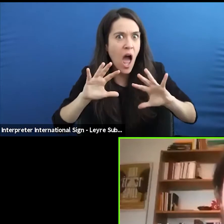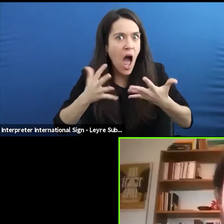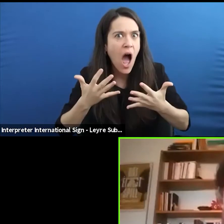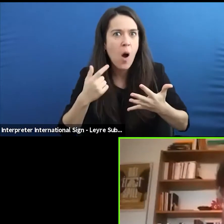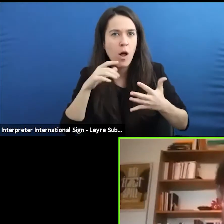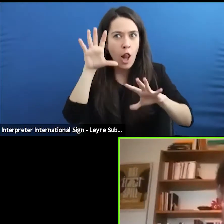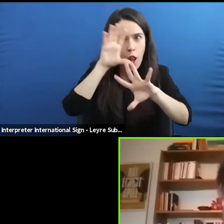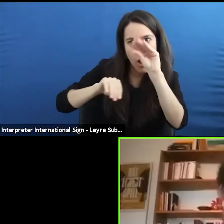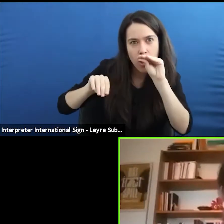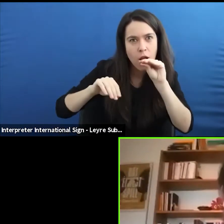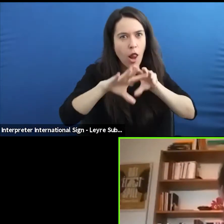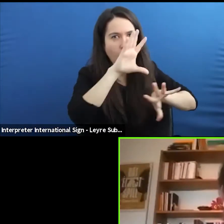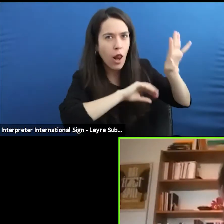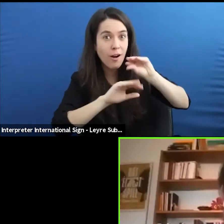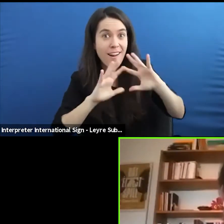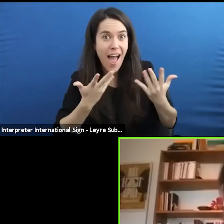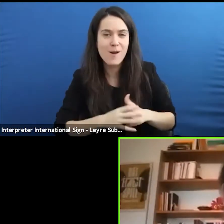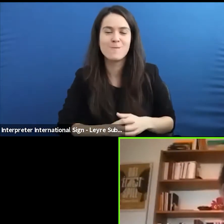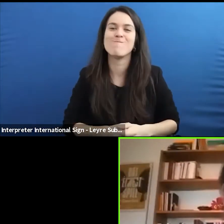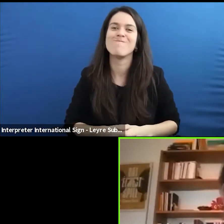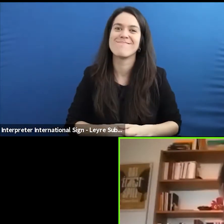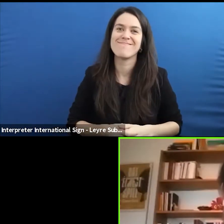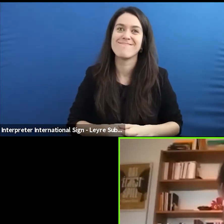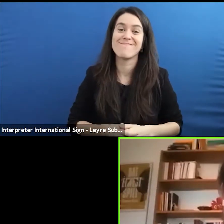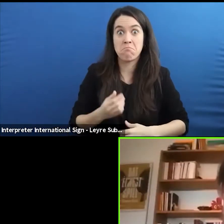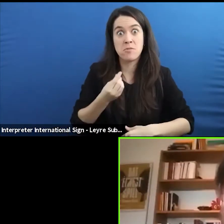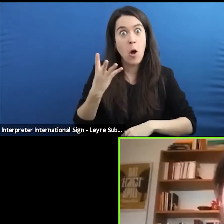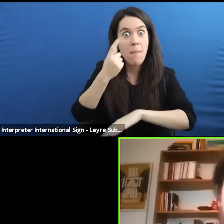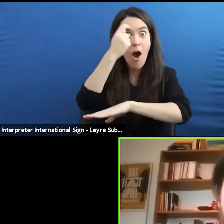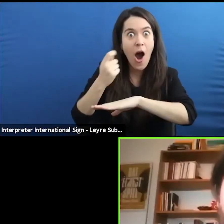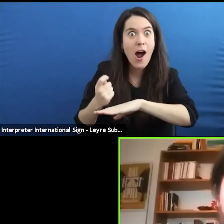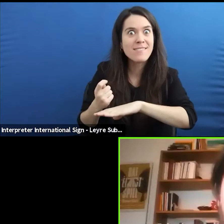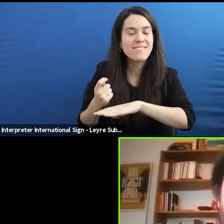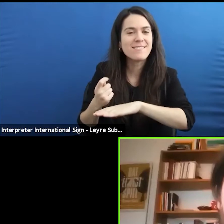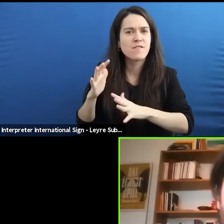heard from artists and cultural workers who want to make theater accessible for all citizens,